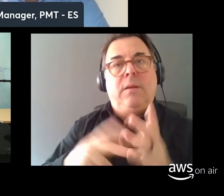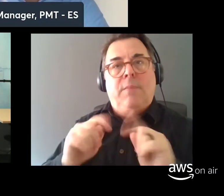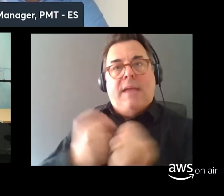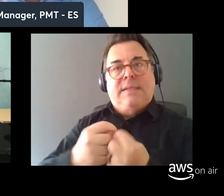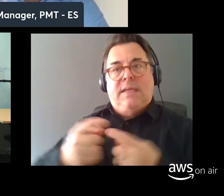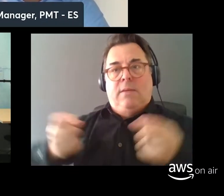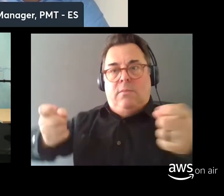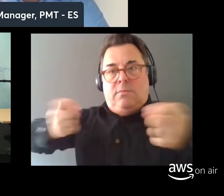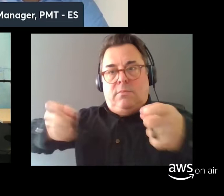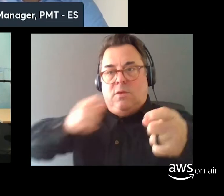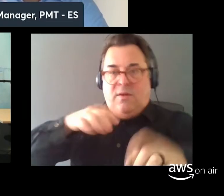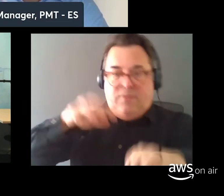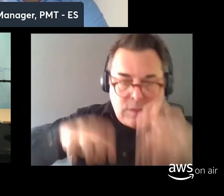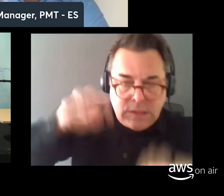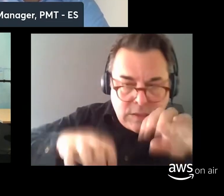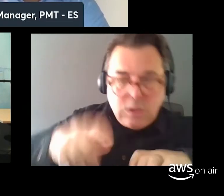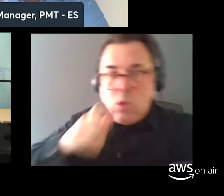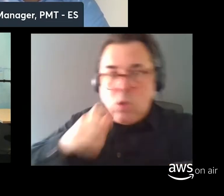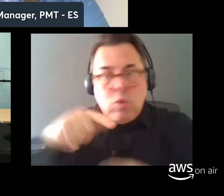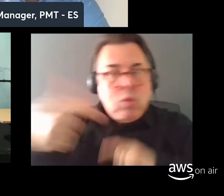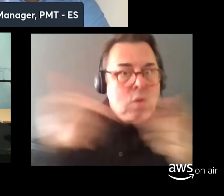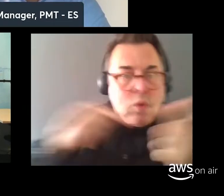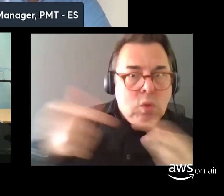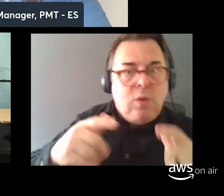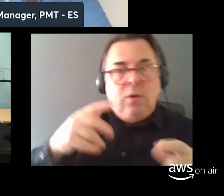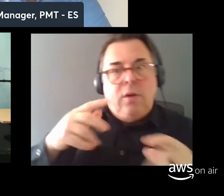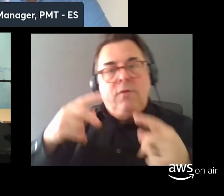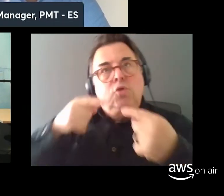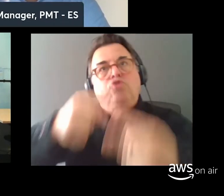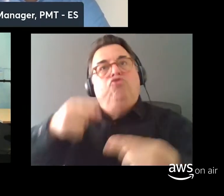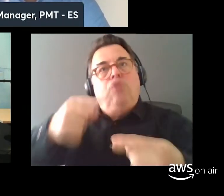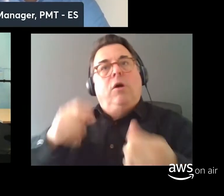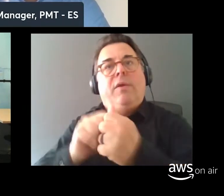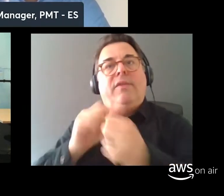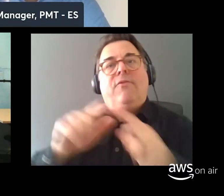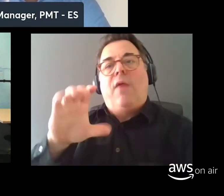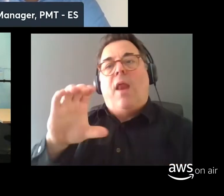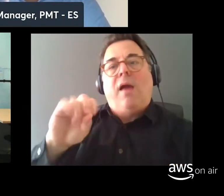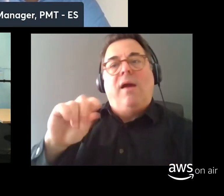figuring out what's the right configuration for them. So that's one that comes out